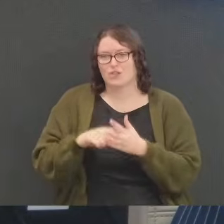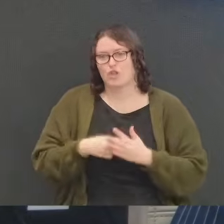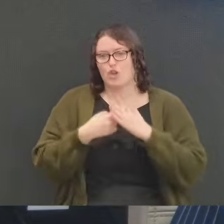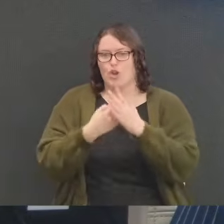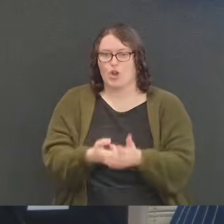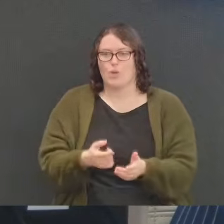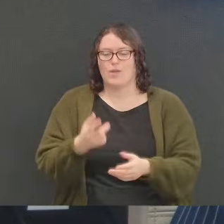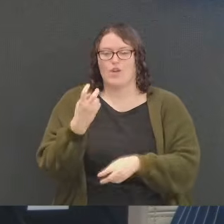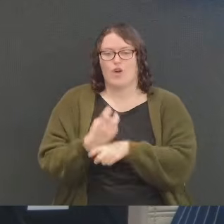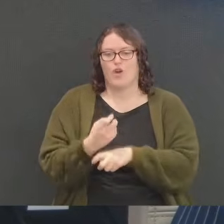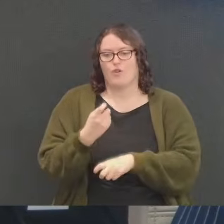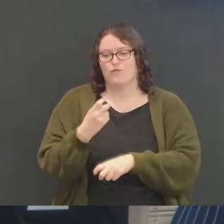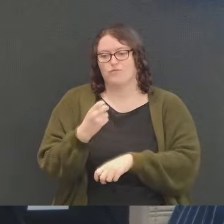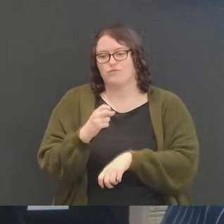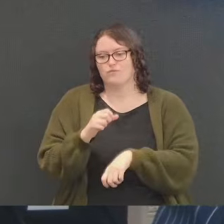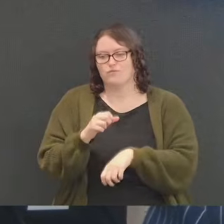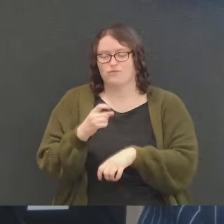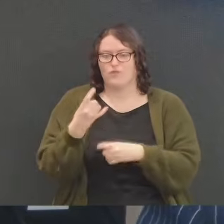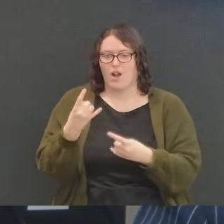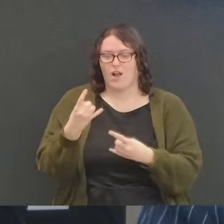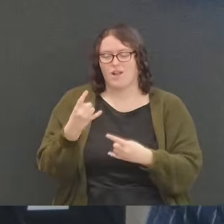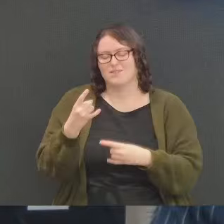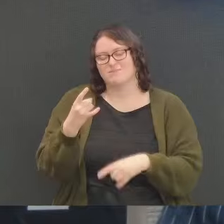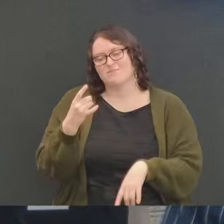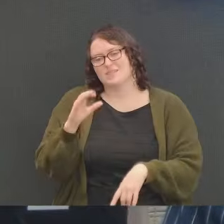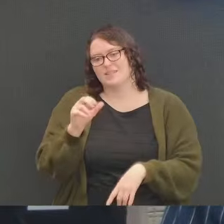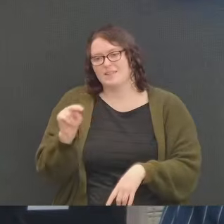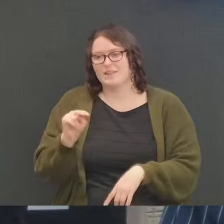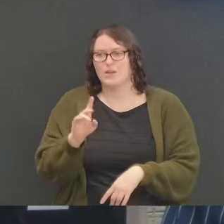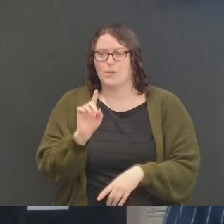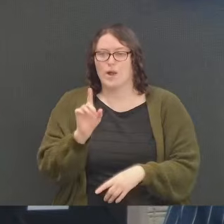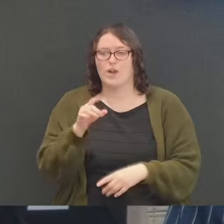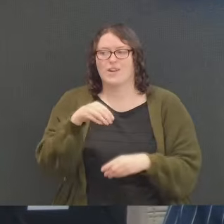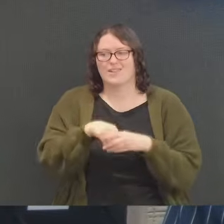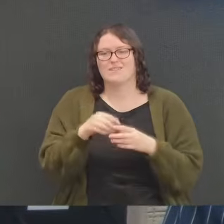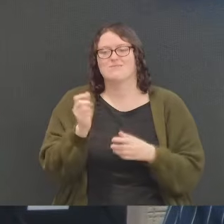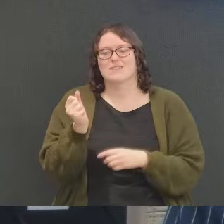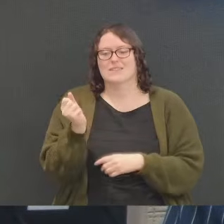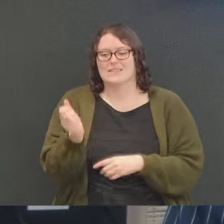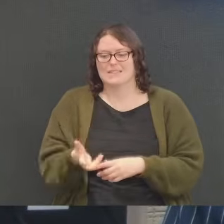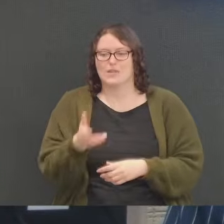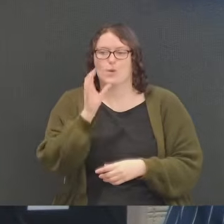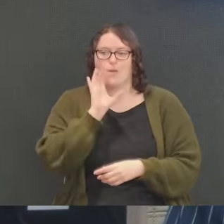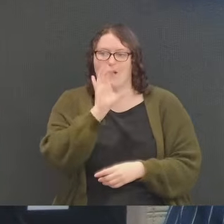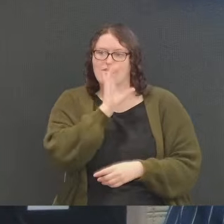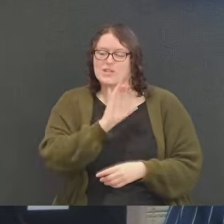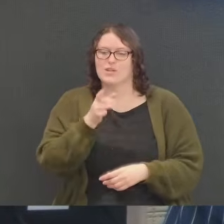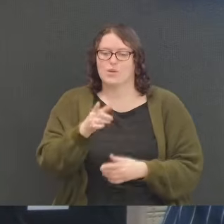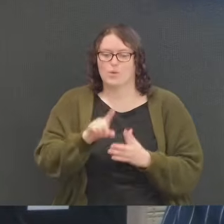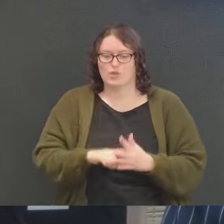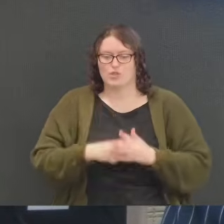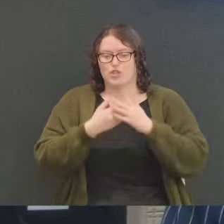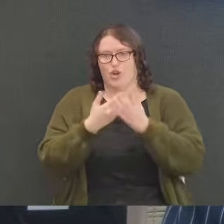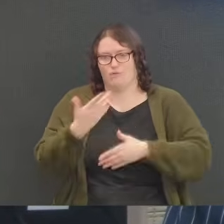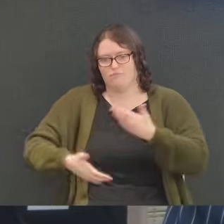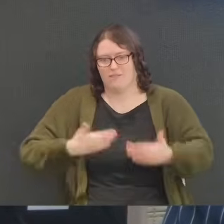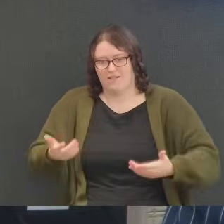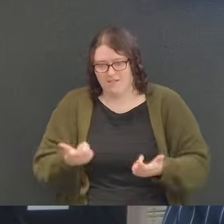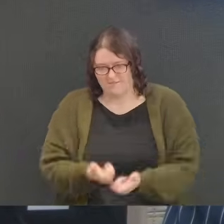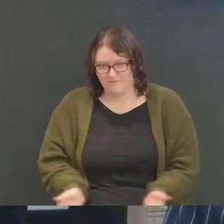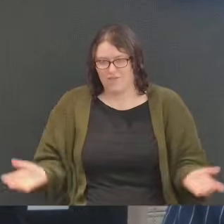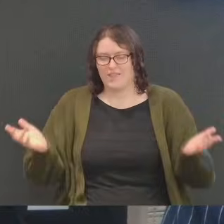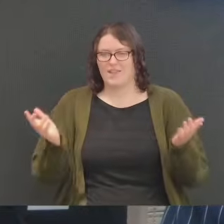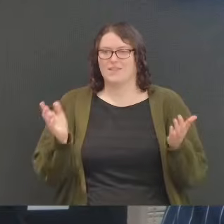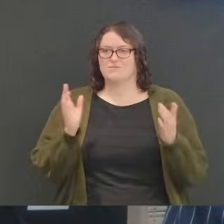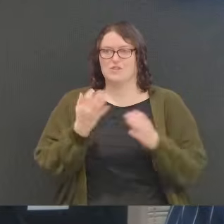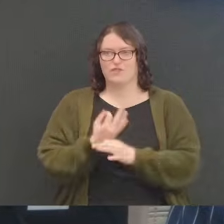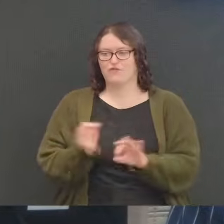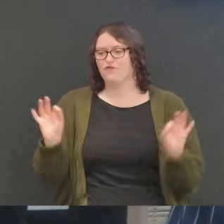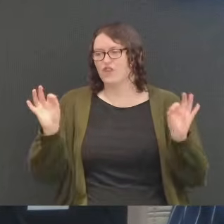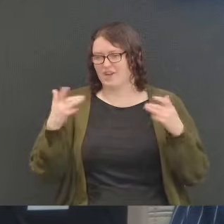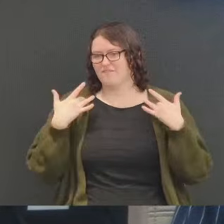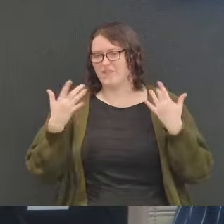on June 3rd at 1:00 in the Hard Rock Casino Cafe. And that is entirely free. So those are